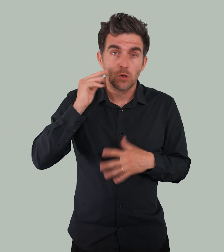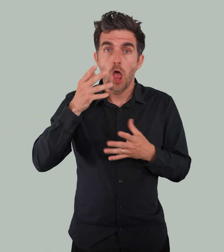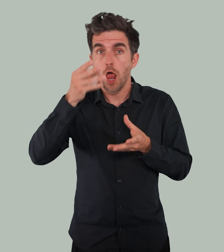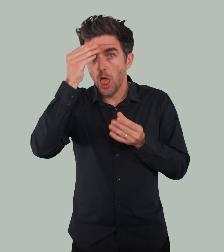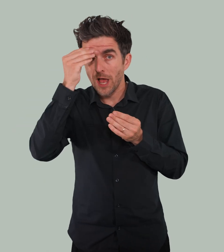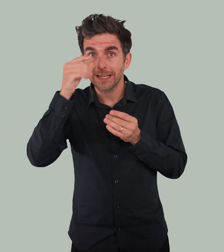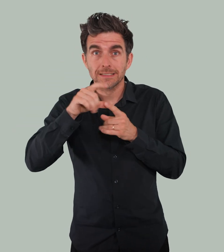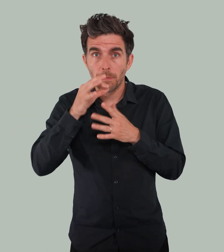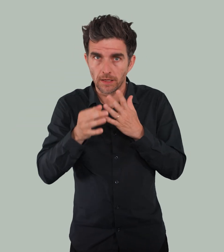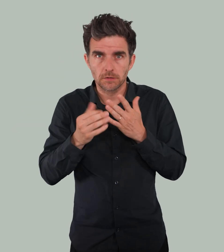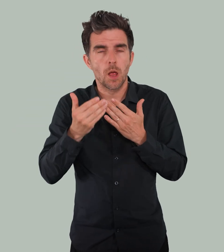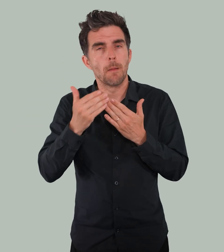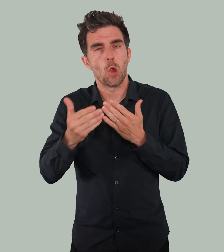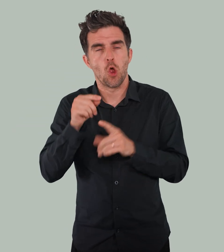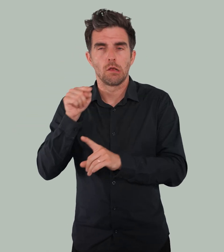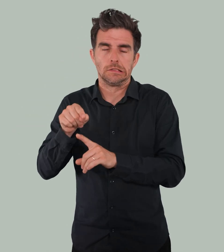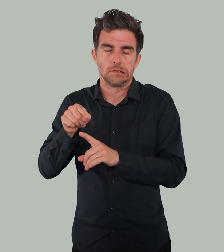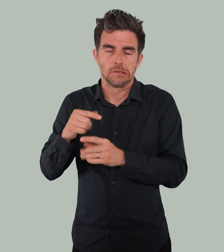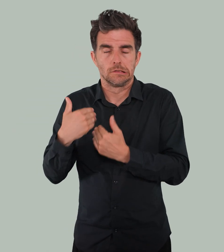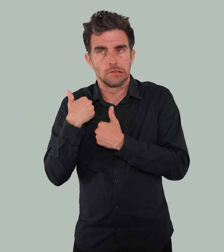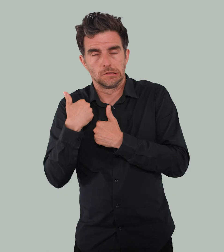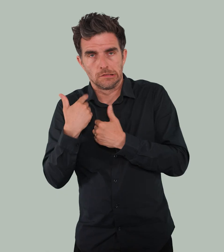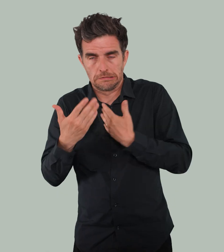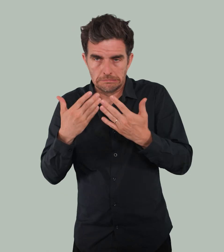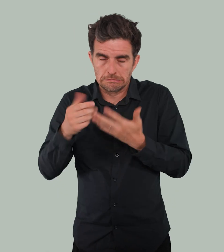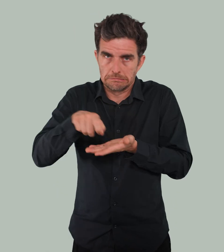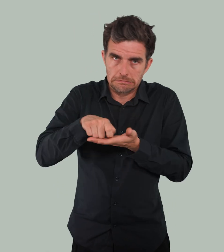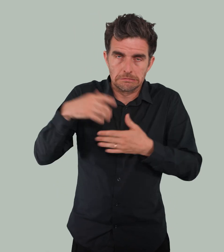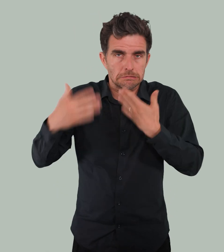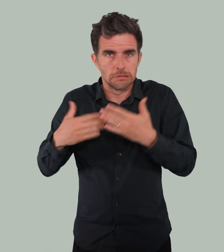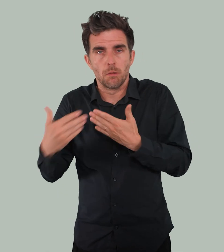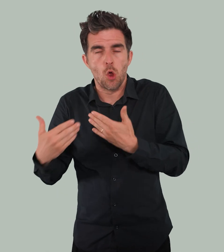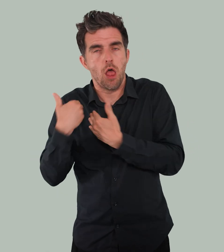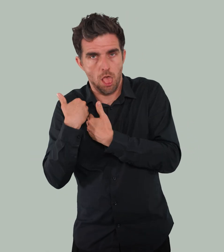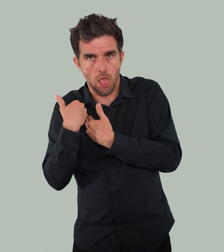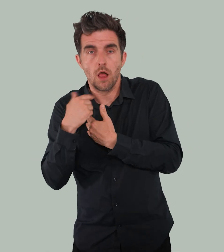or learning disabilities refer more often to administrative burden.